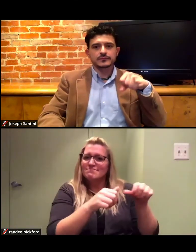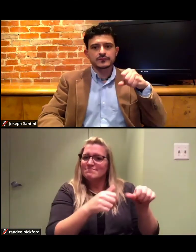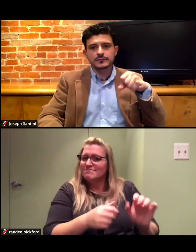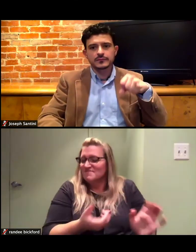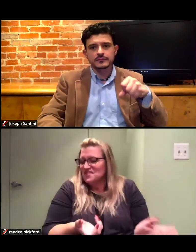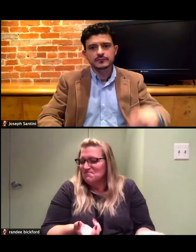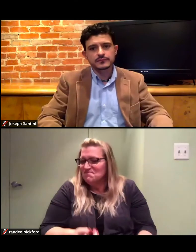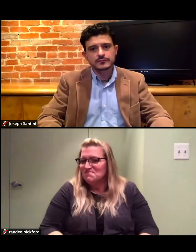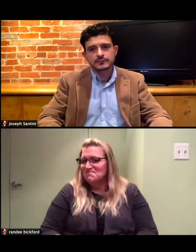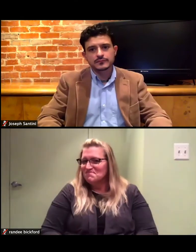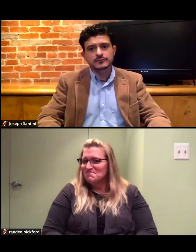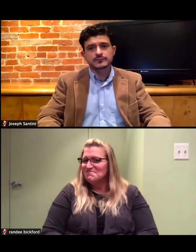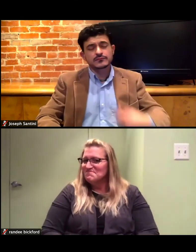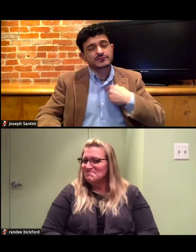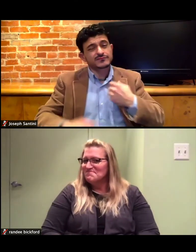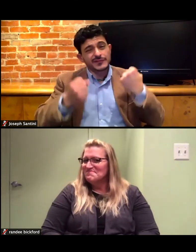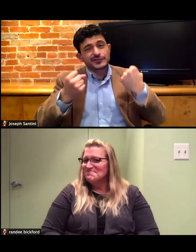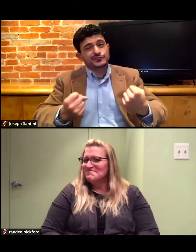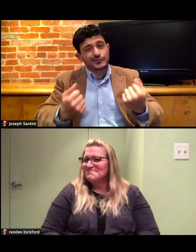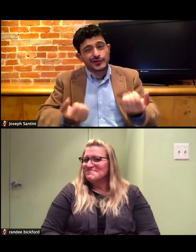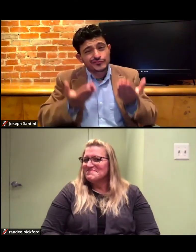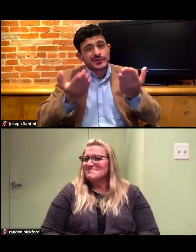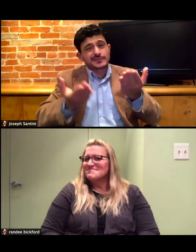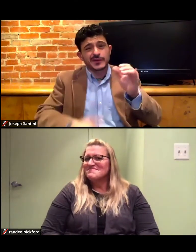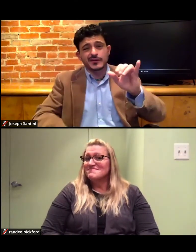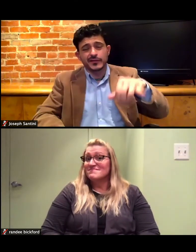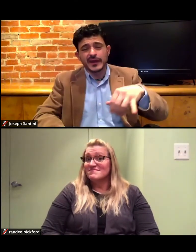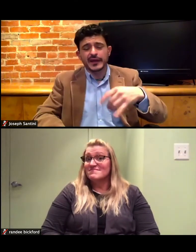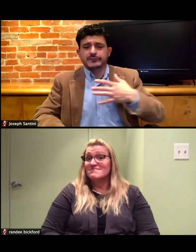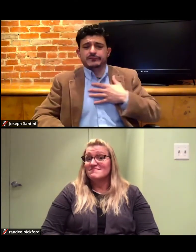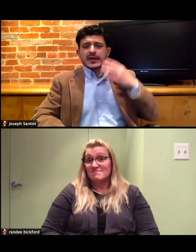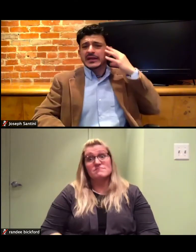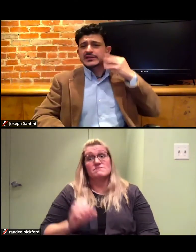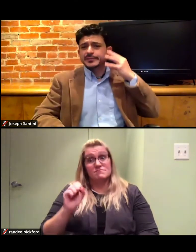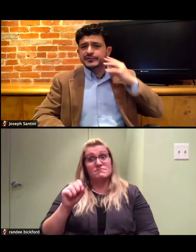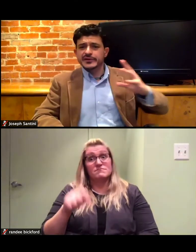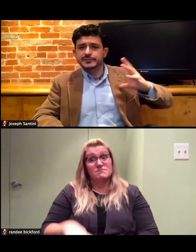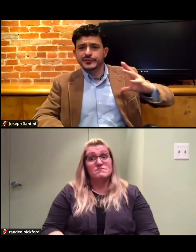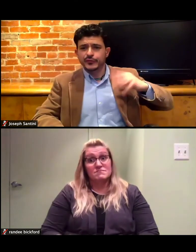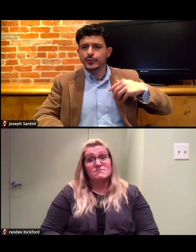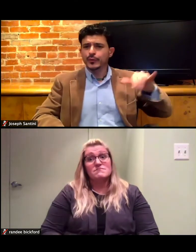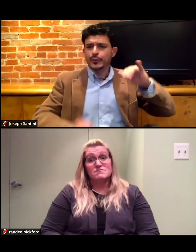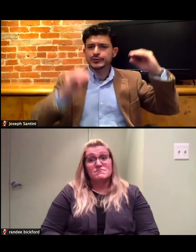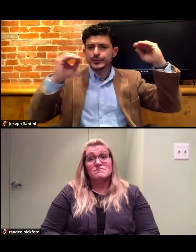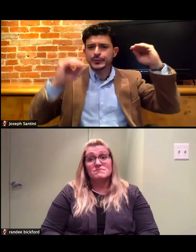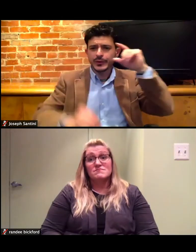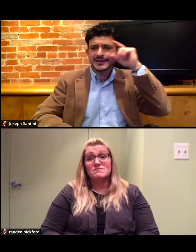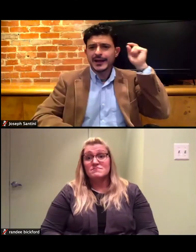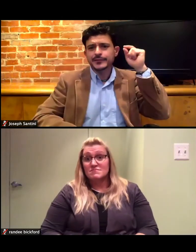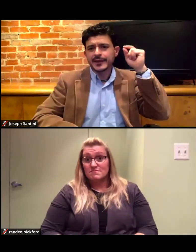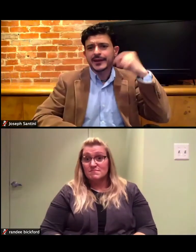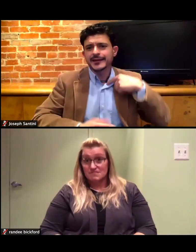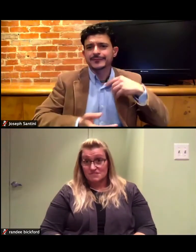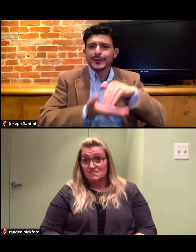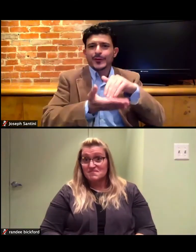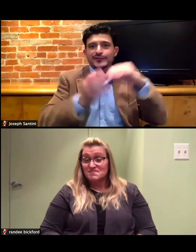they can go to the bank and make usual deposits on that. I strongly recommend that, it was my experience